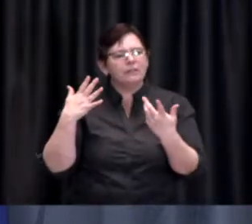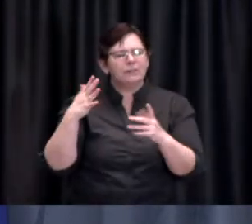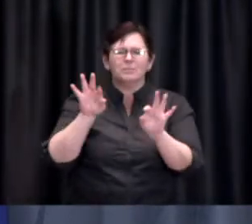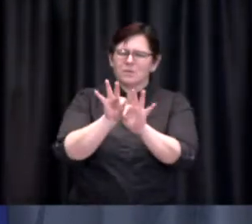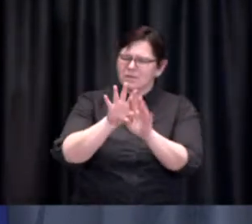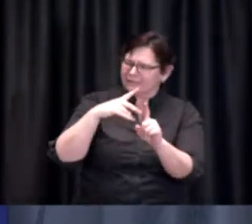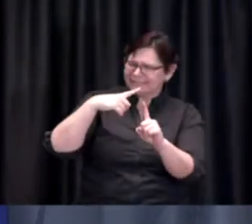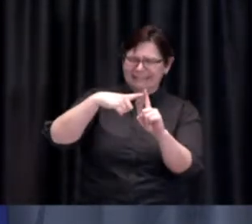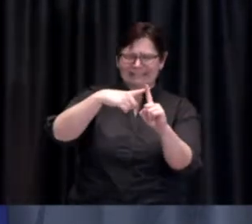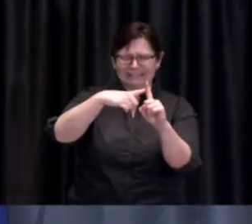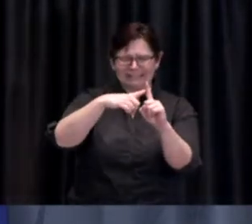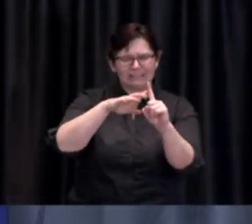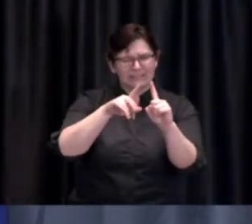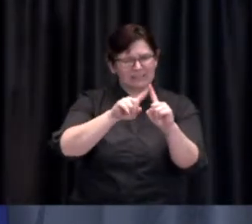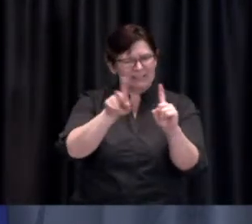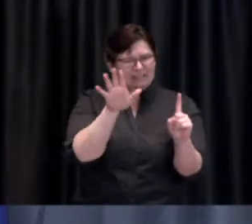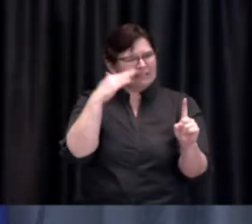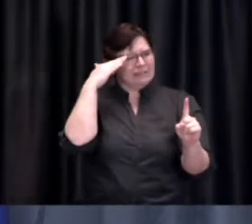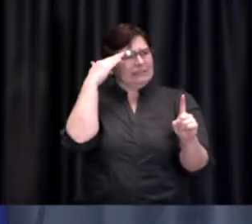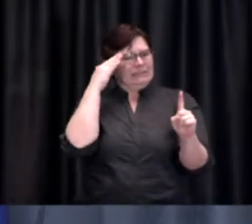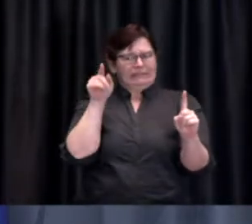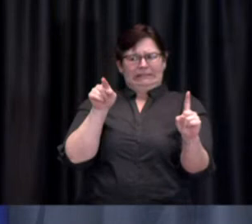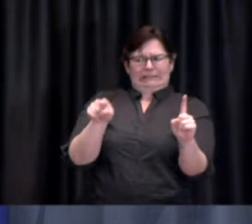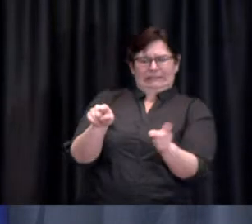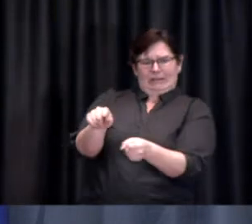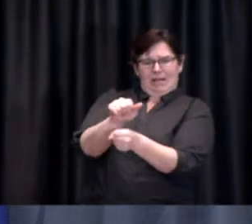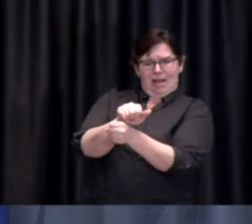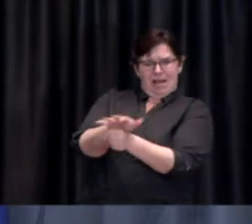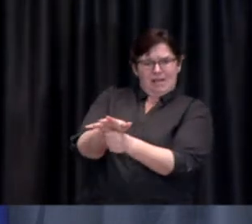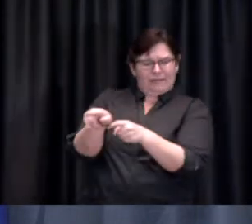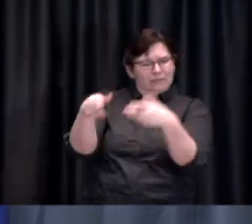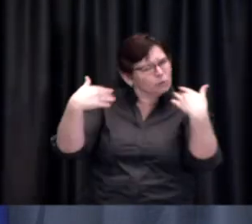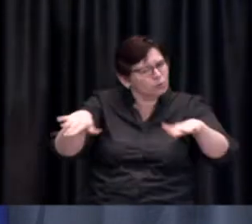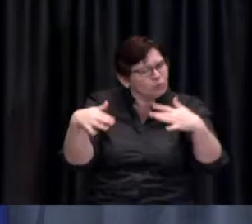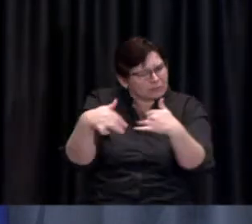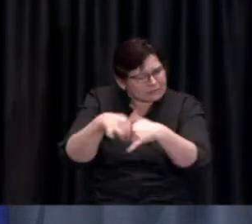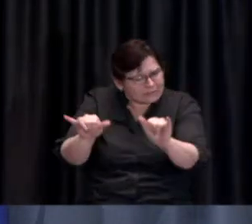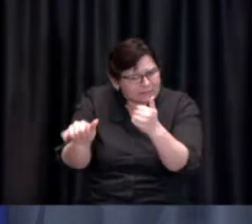coming months and that even if public health measures start to loosen they won't loosen,